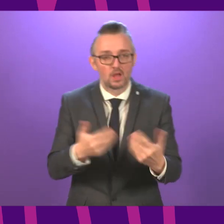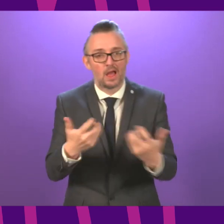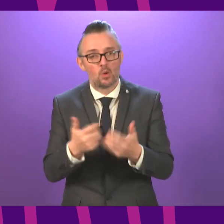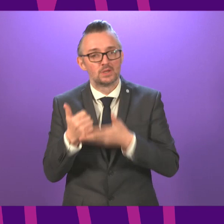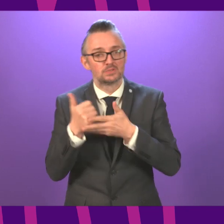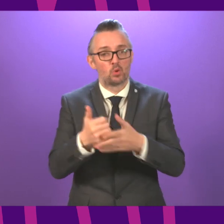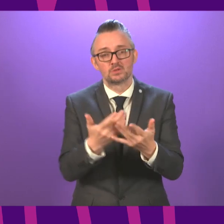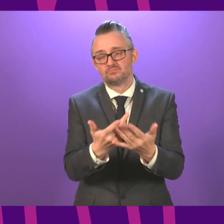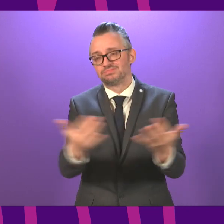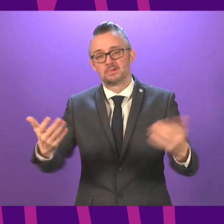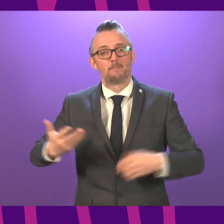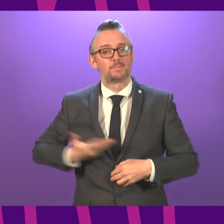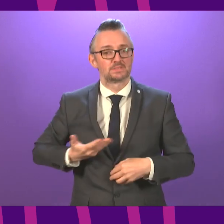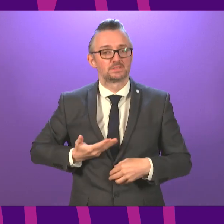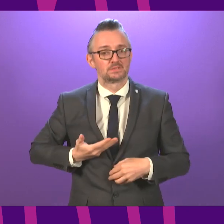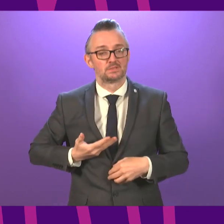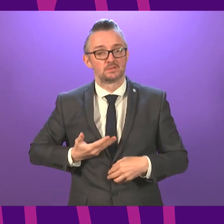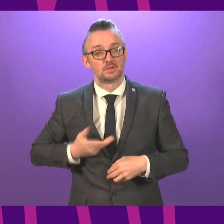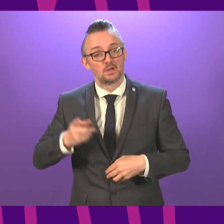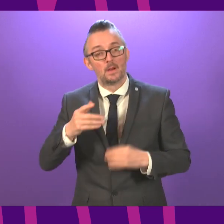The building resilience steering group provides strategic leadership